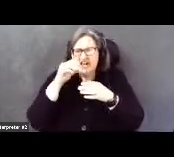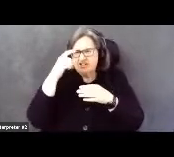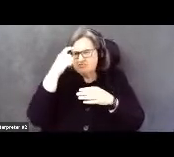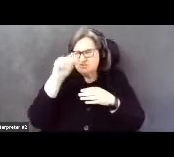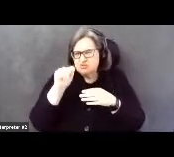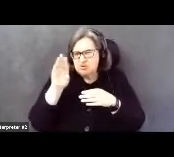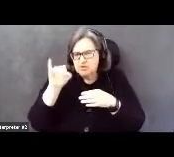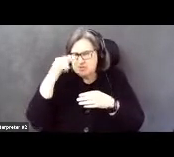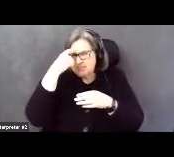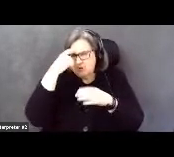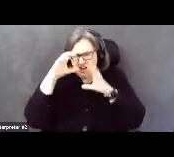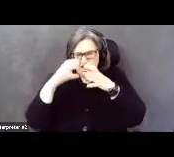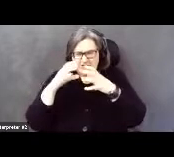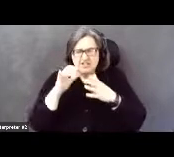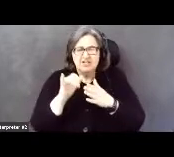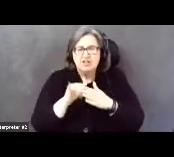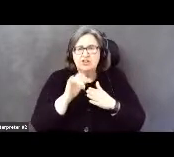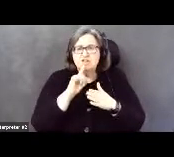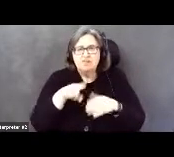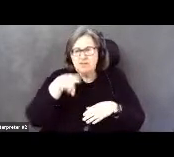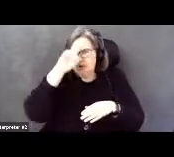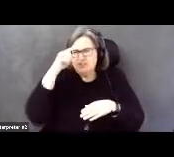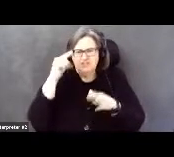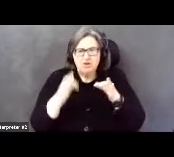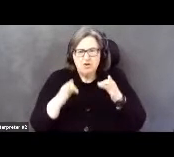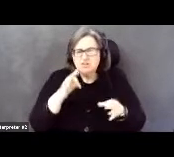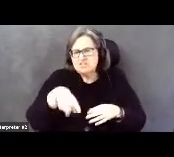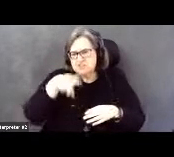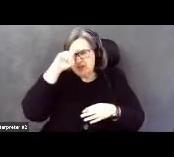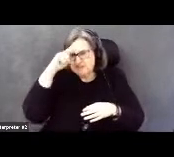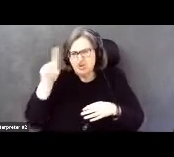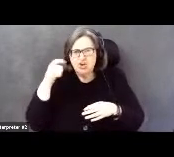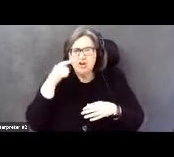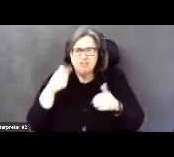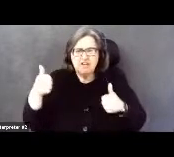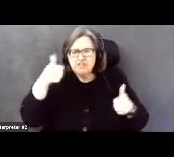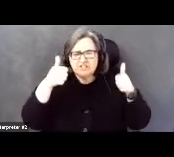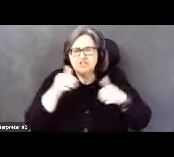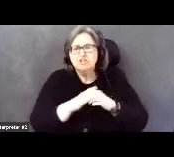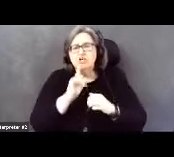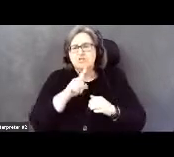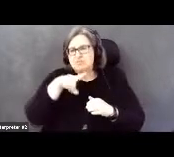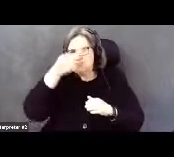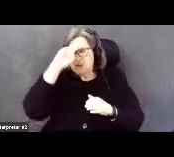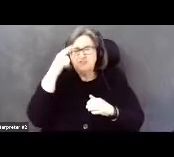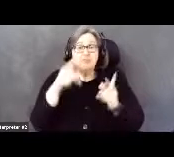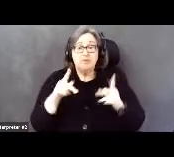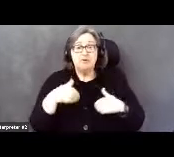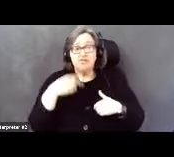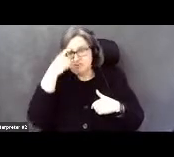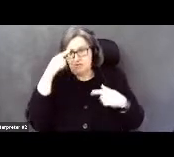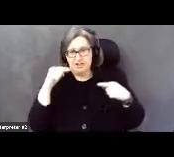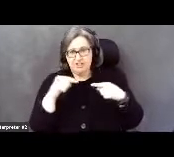It is puzzling to courts and government officials and people with brain injury and their team.